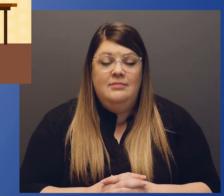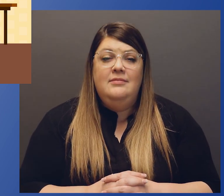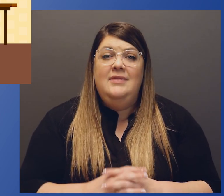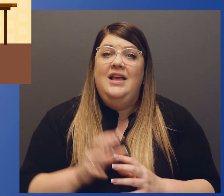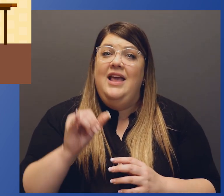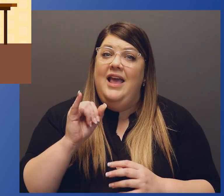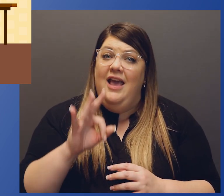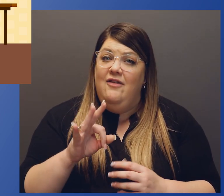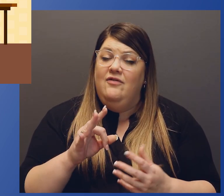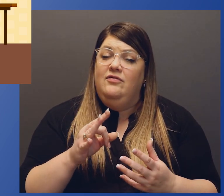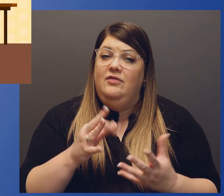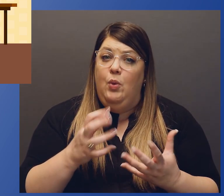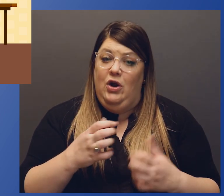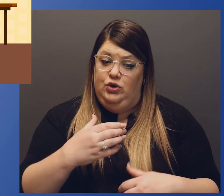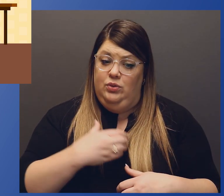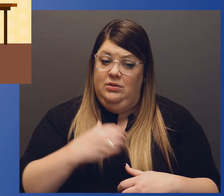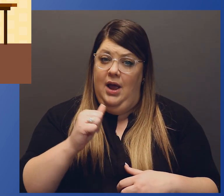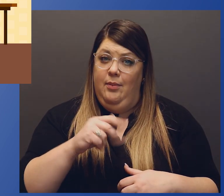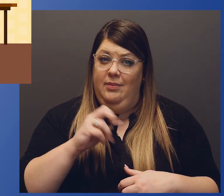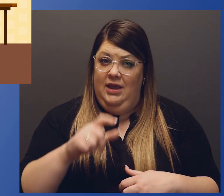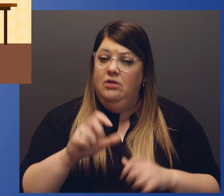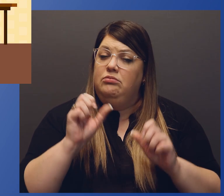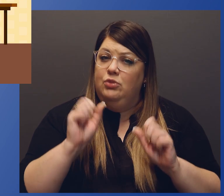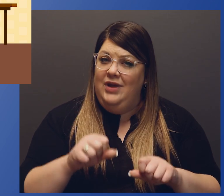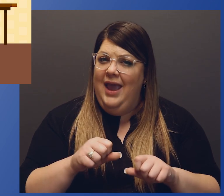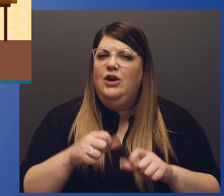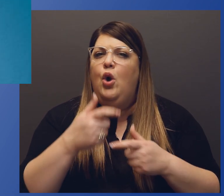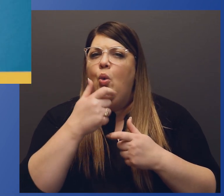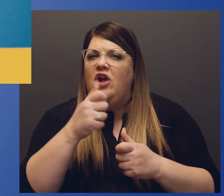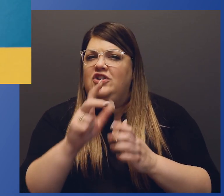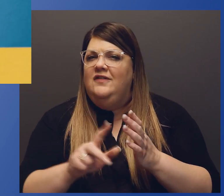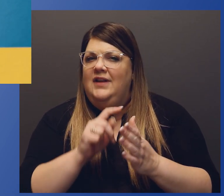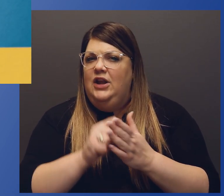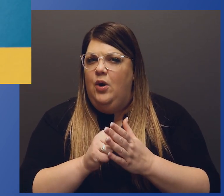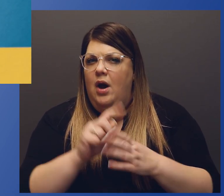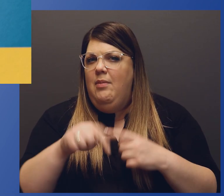please contact your support coordinator or the DDD Customer Service Center